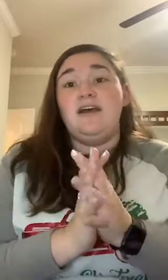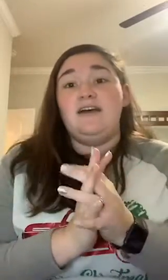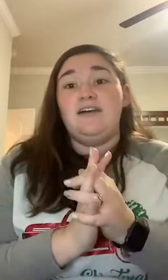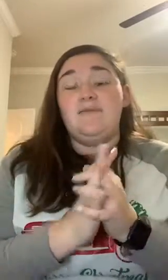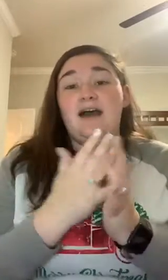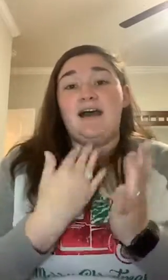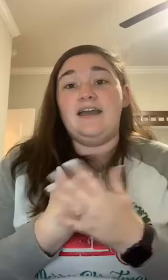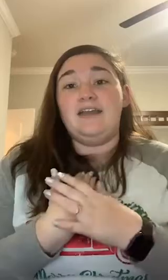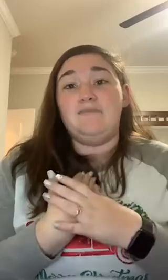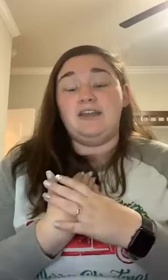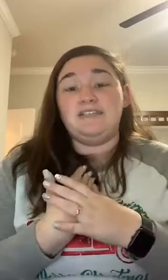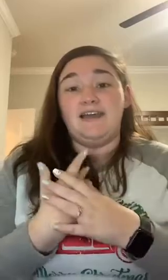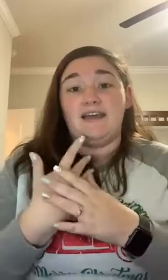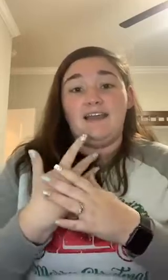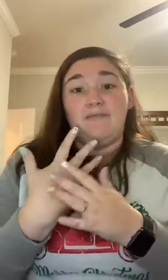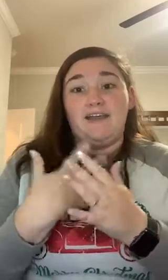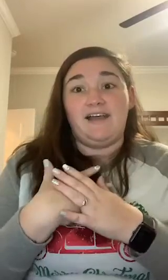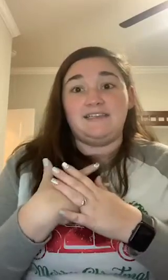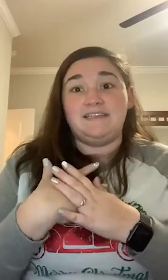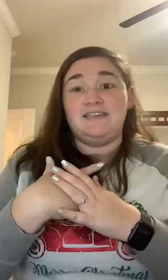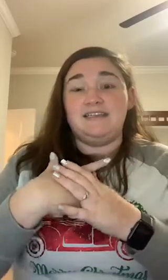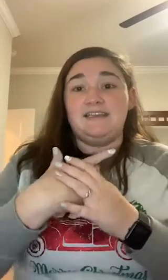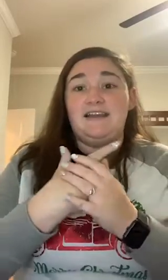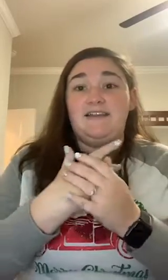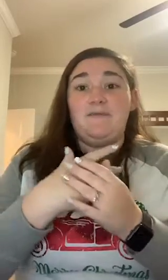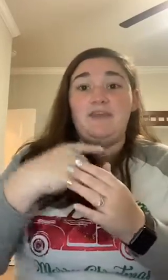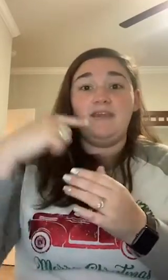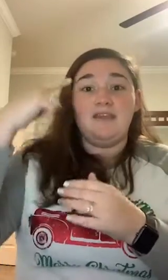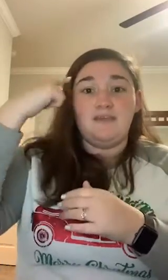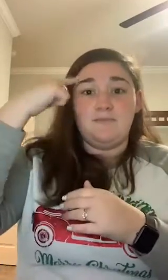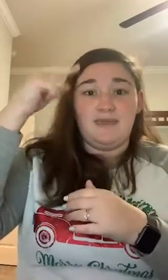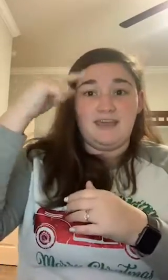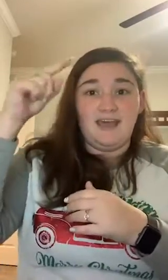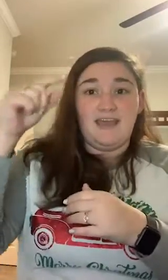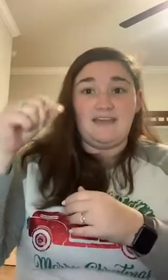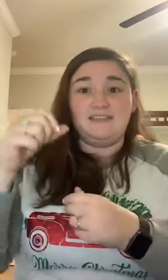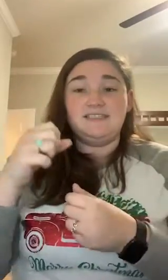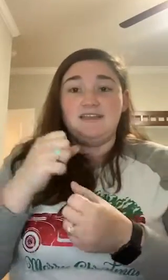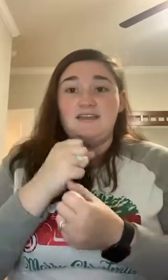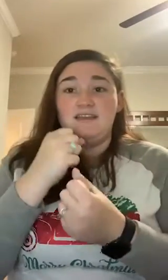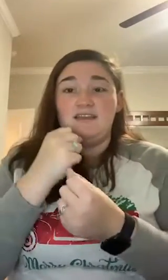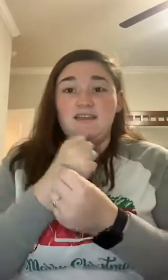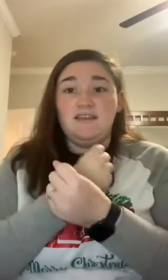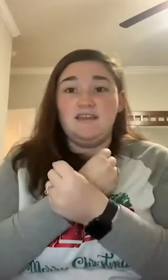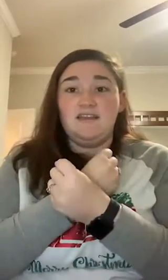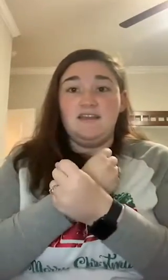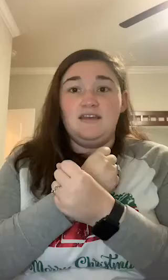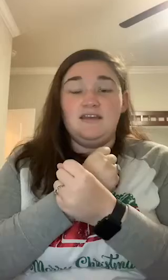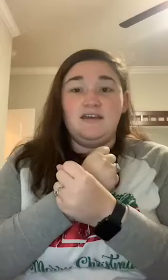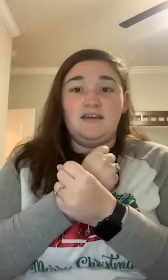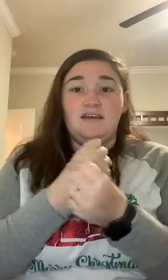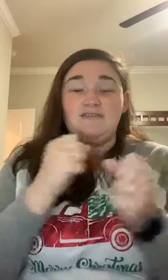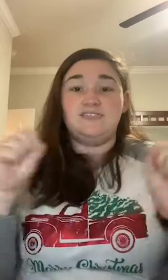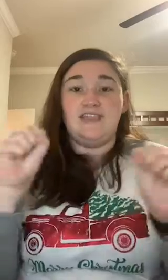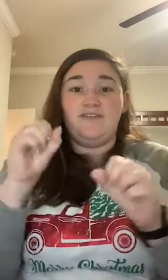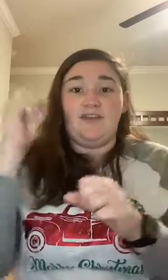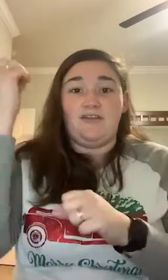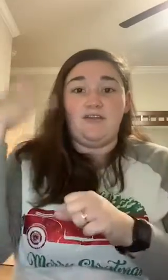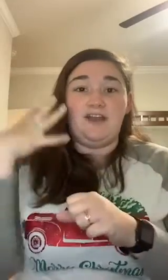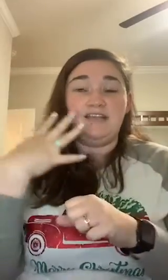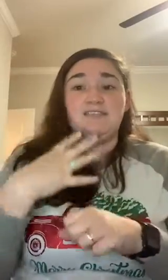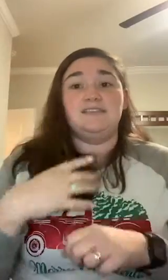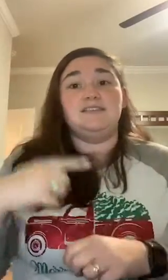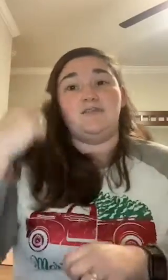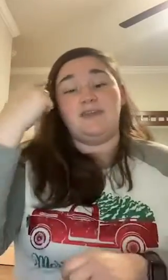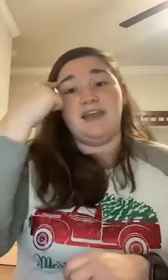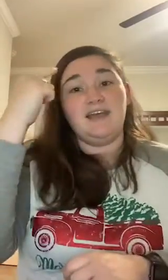um i'm gonna sign, my class is gonna sign because of saving grace so because